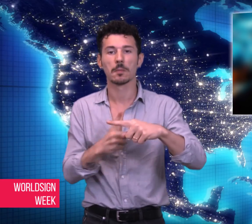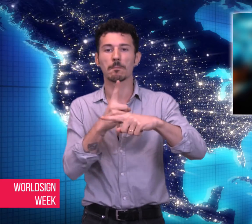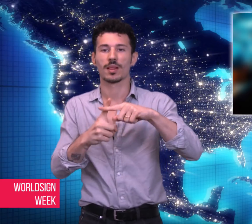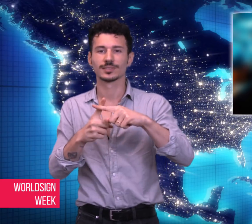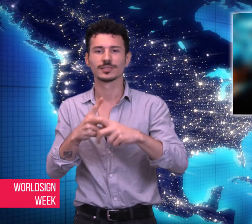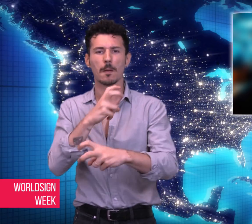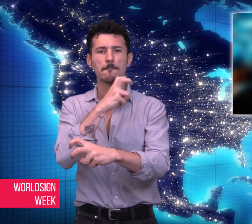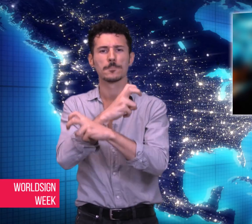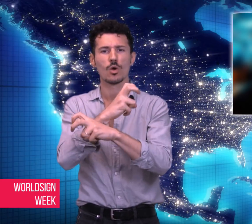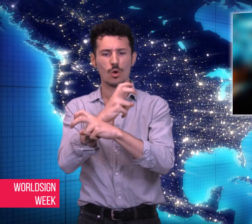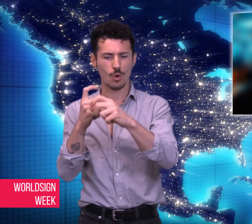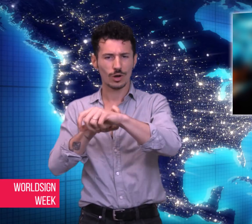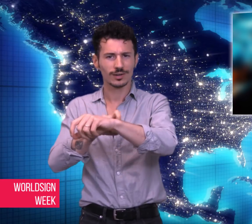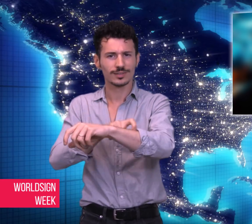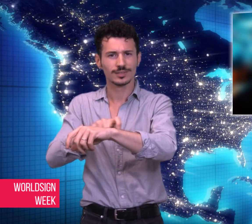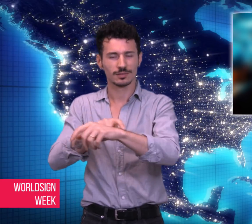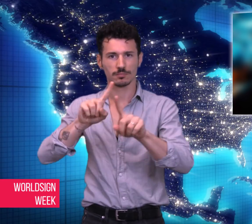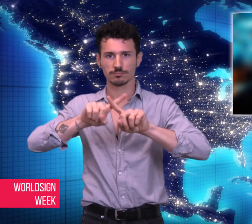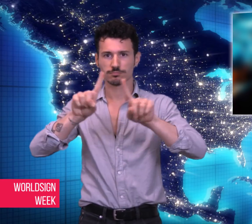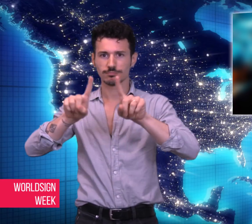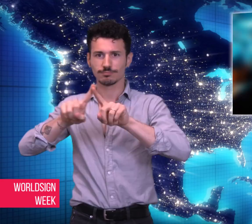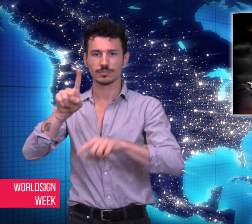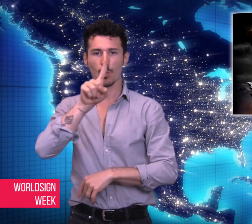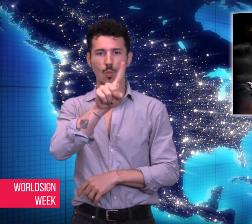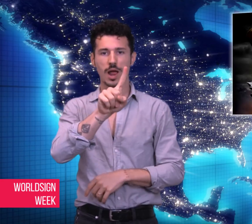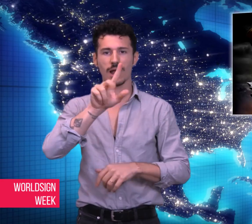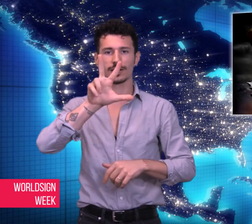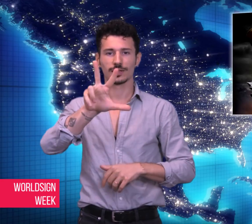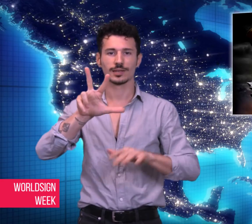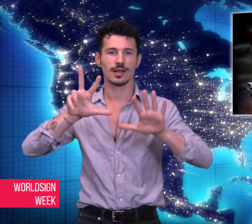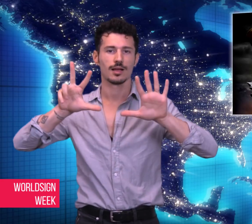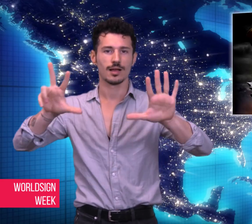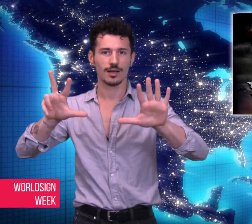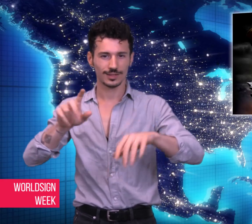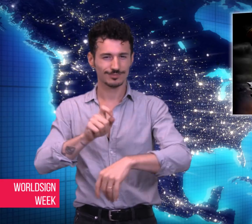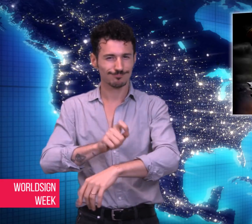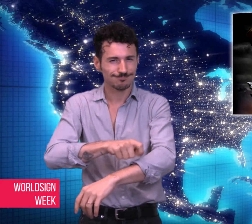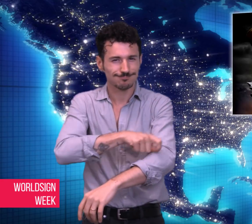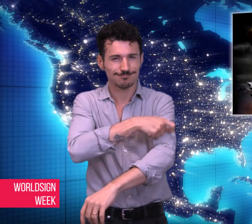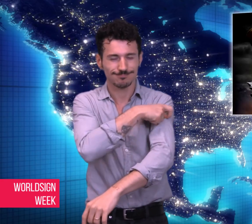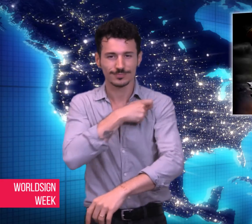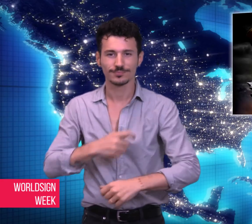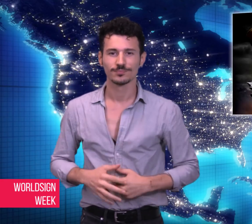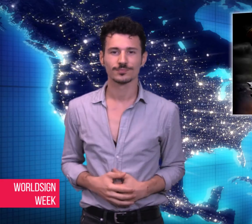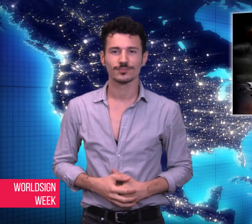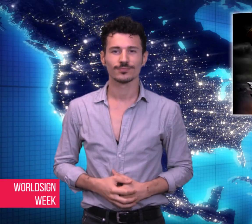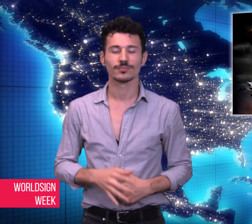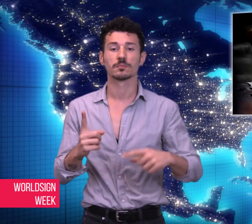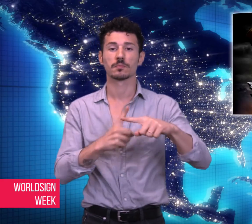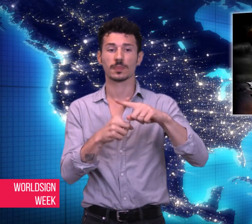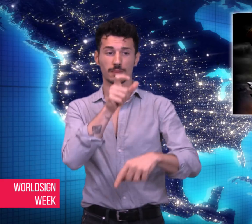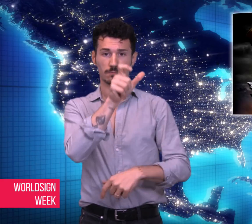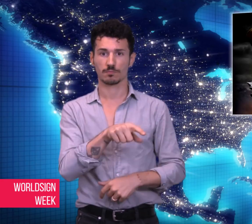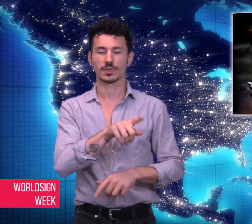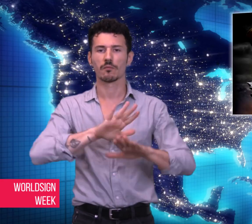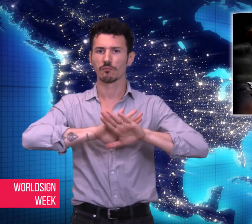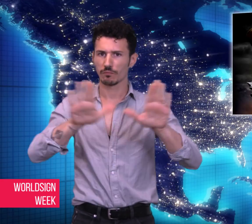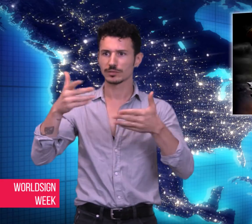tattooed on a human boy (138). He also appeared in several movies,